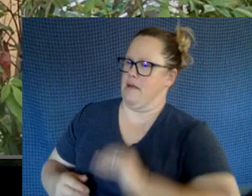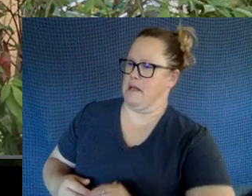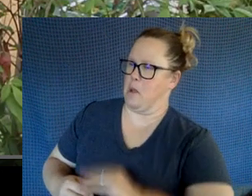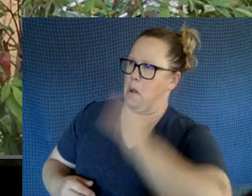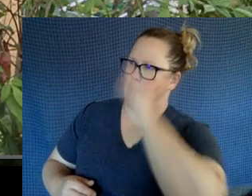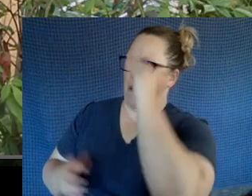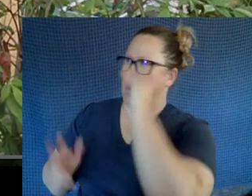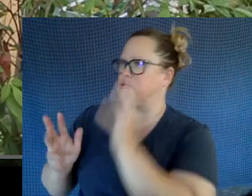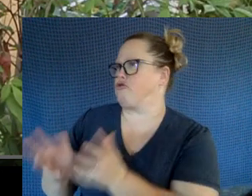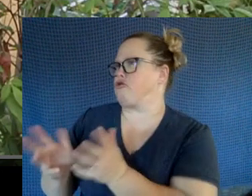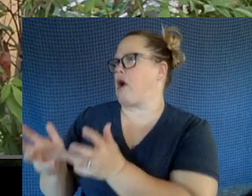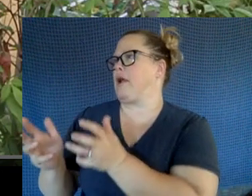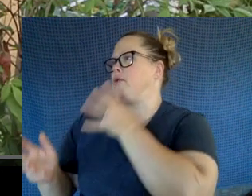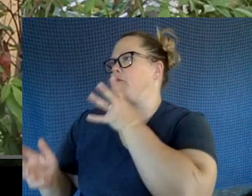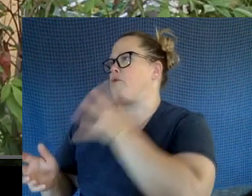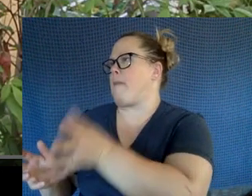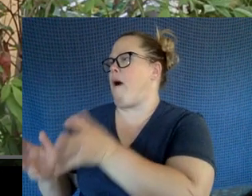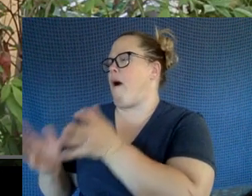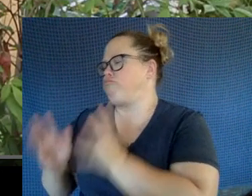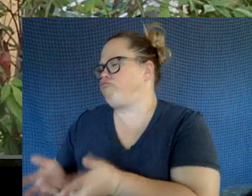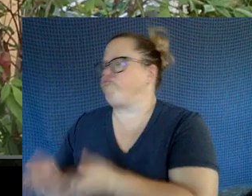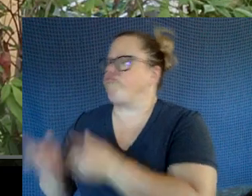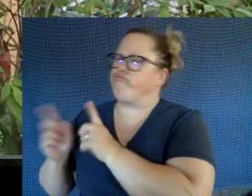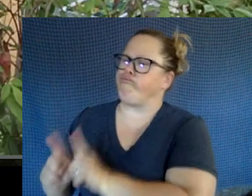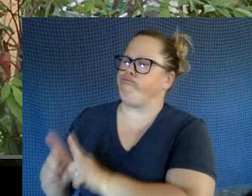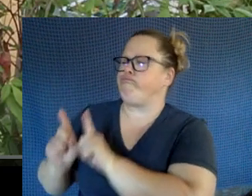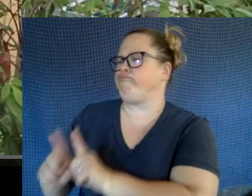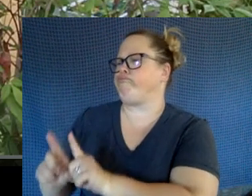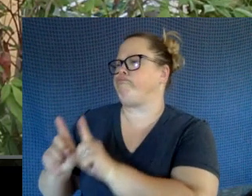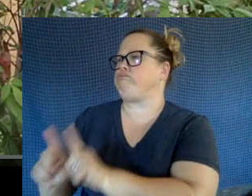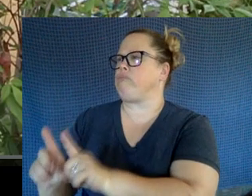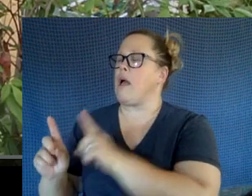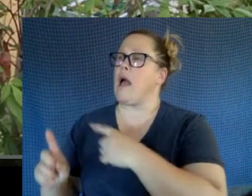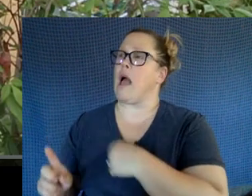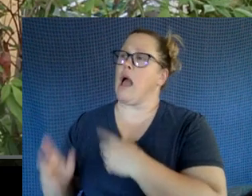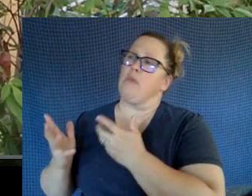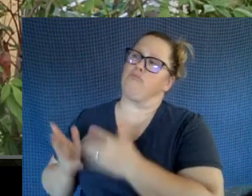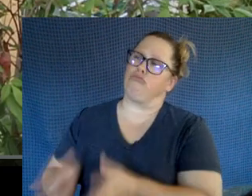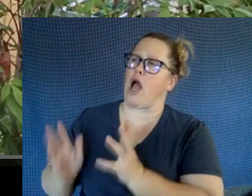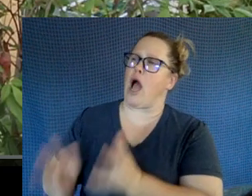road. I'm walking with great grandma down the old dirt road to the land of